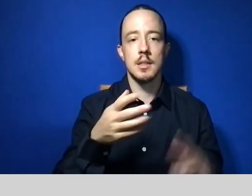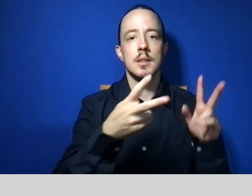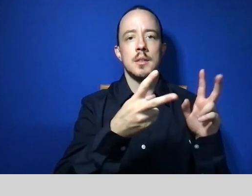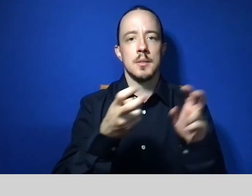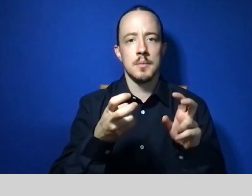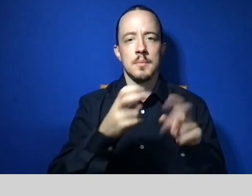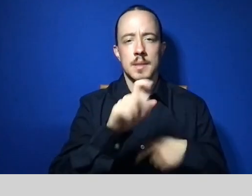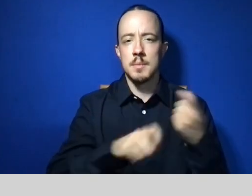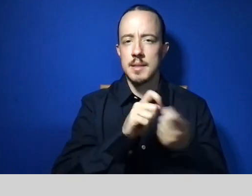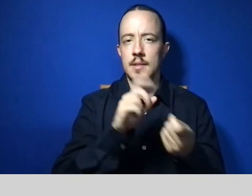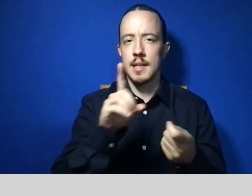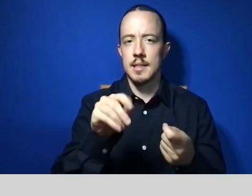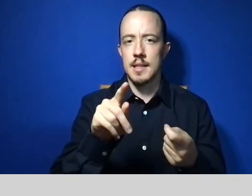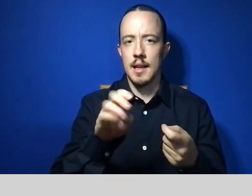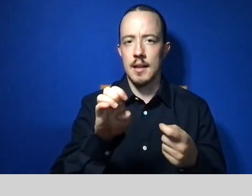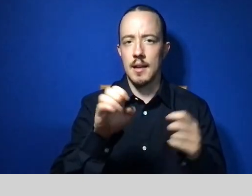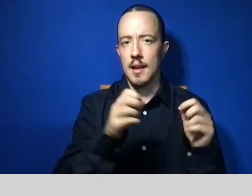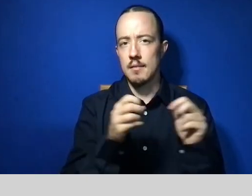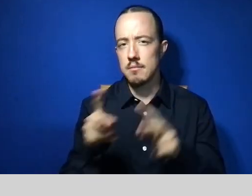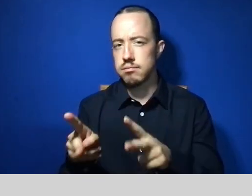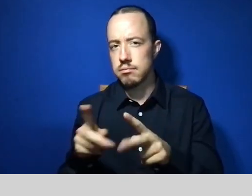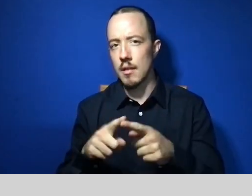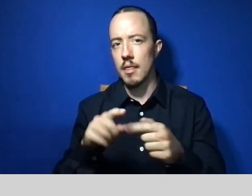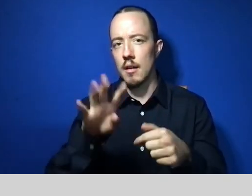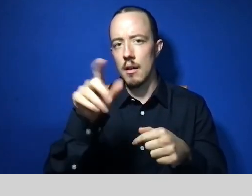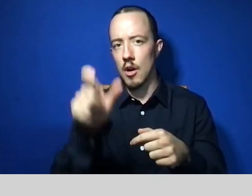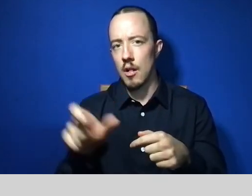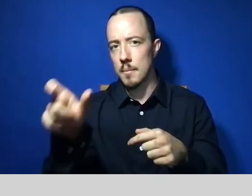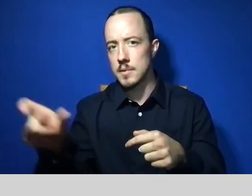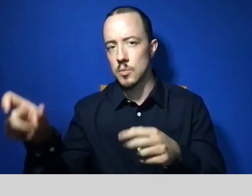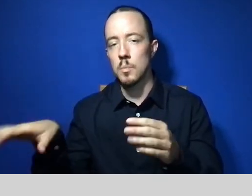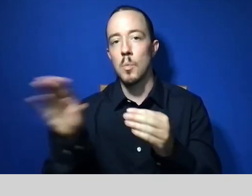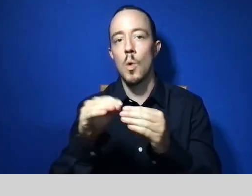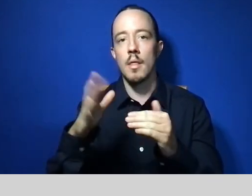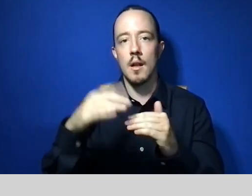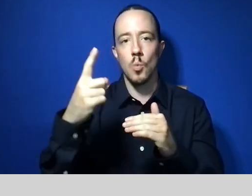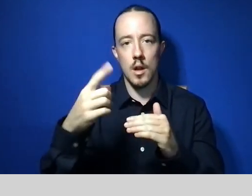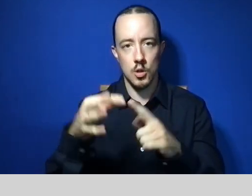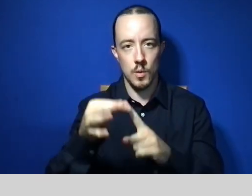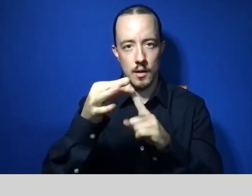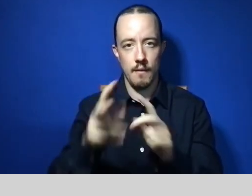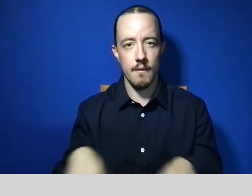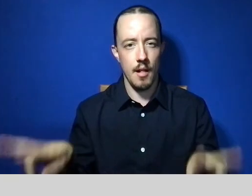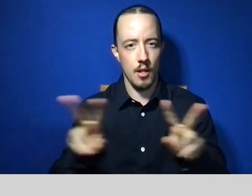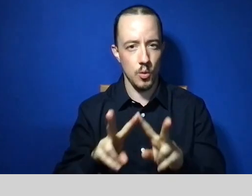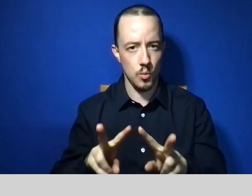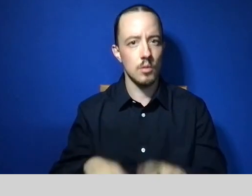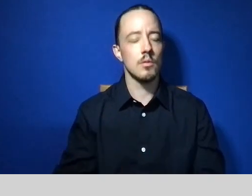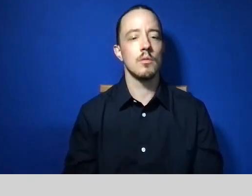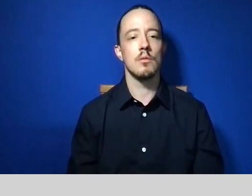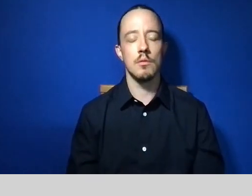take a specific data frame and spit out what are the columns that have more than one unique value. We looked at the columns that were spit out